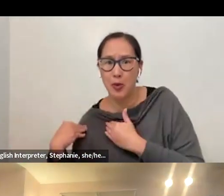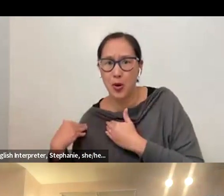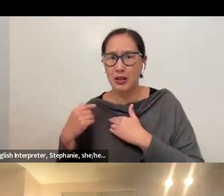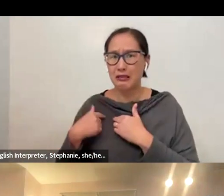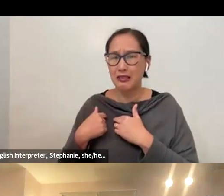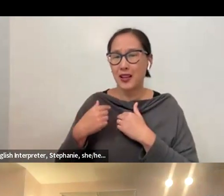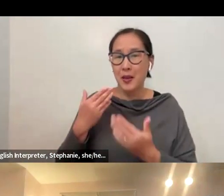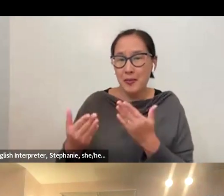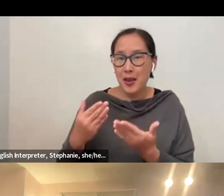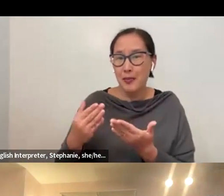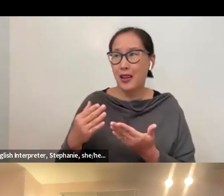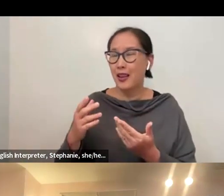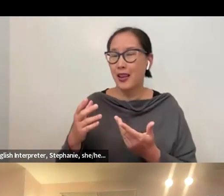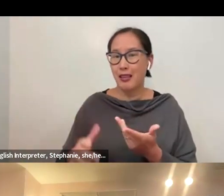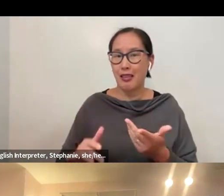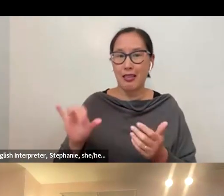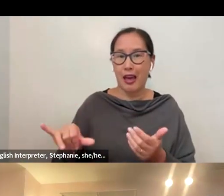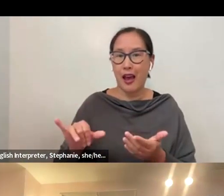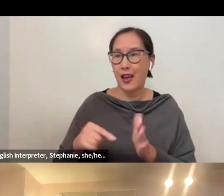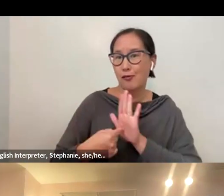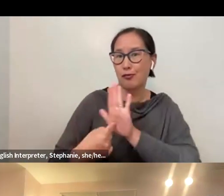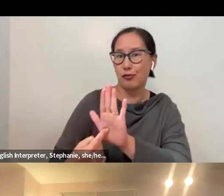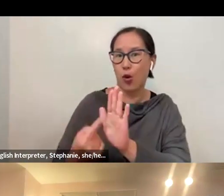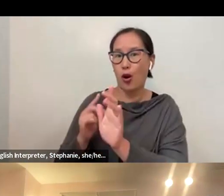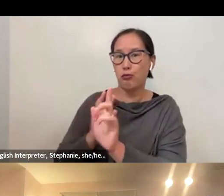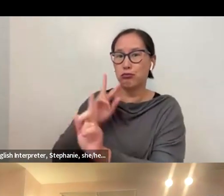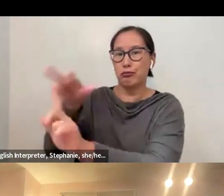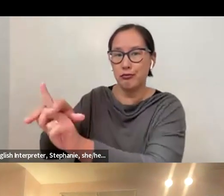or maybe even mirrored on the person that is closest to you.